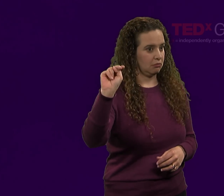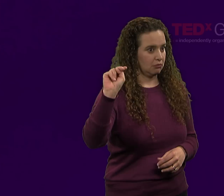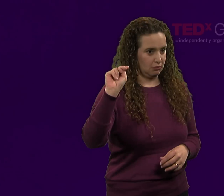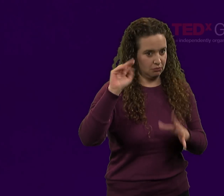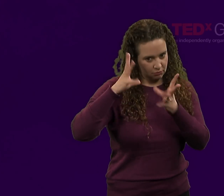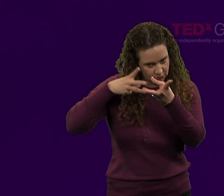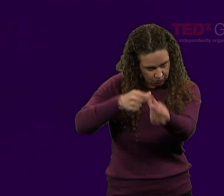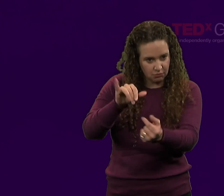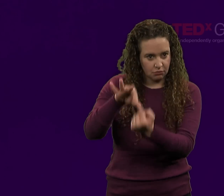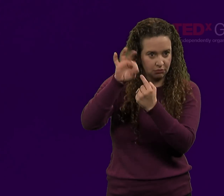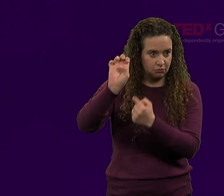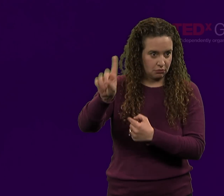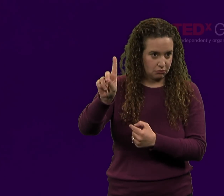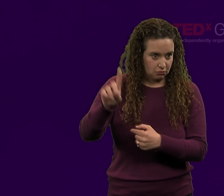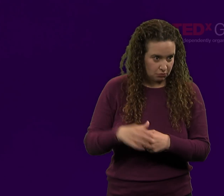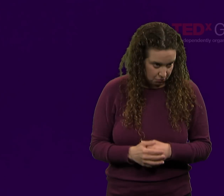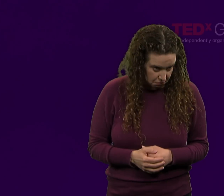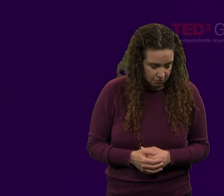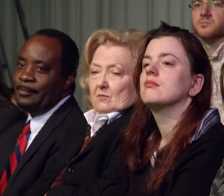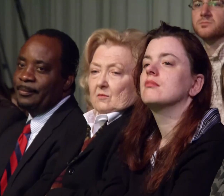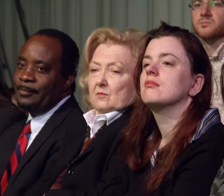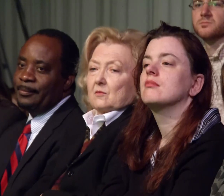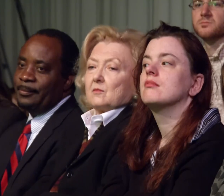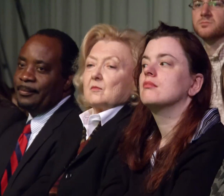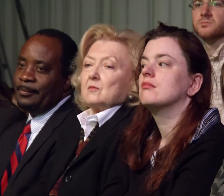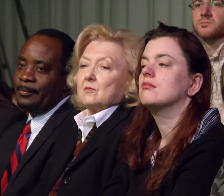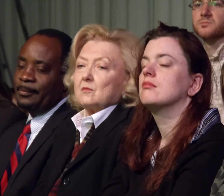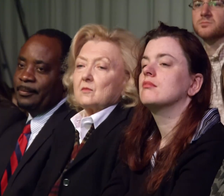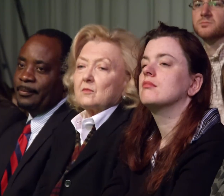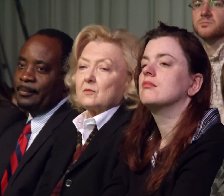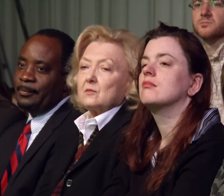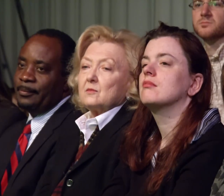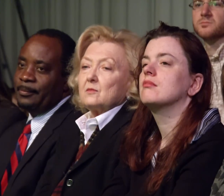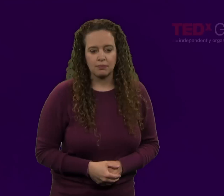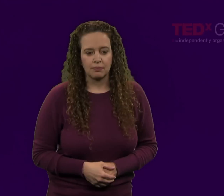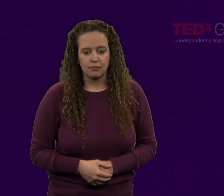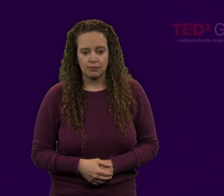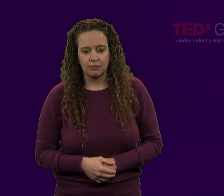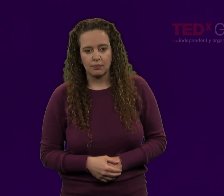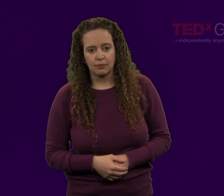predominately on providing education to children who are within special ed deaf education.